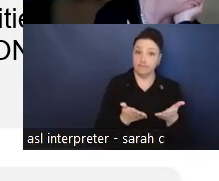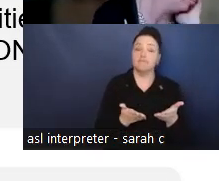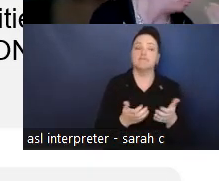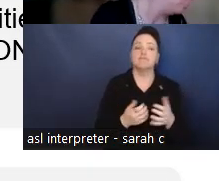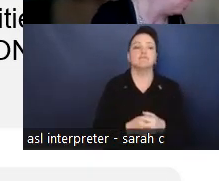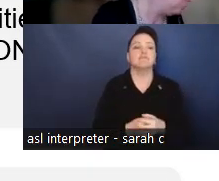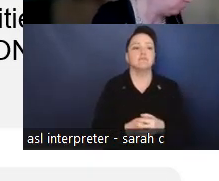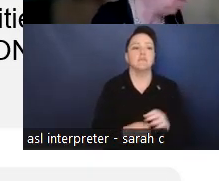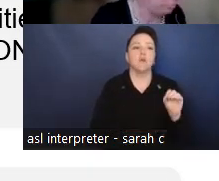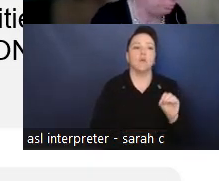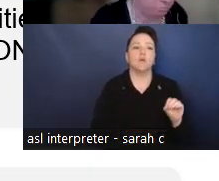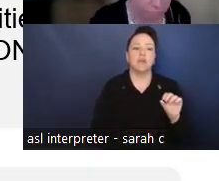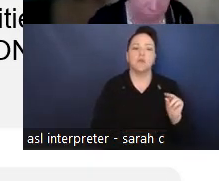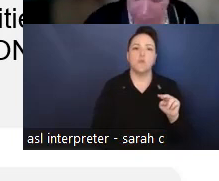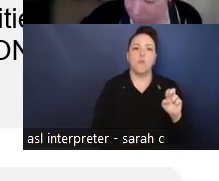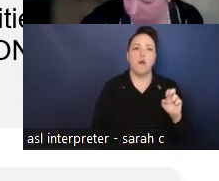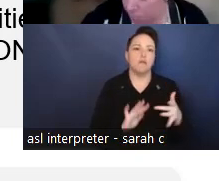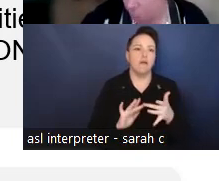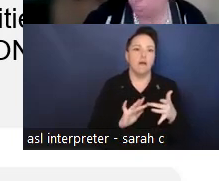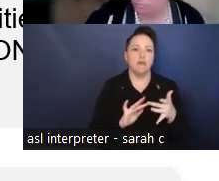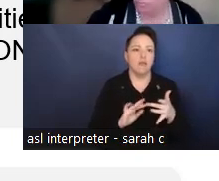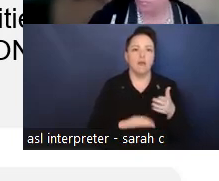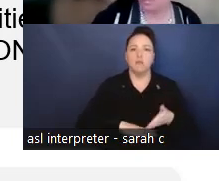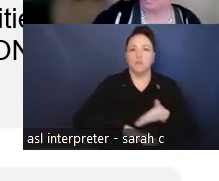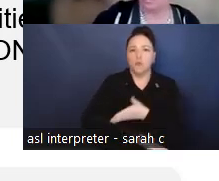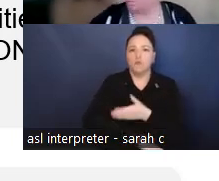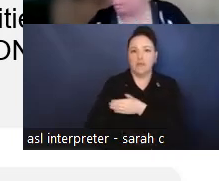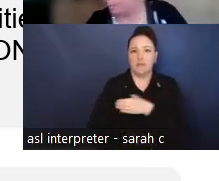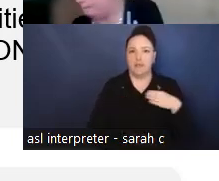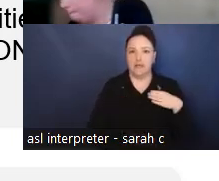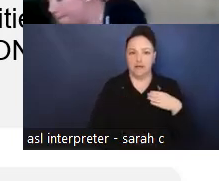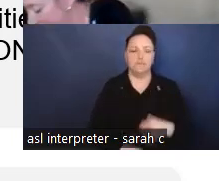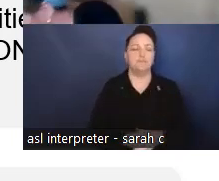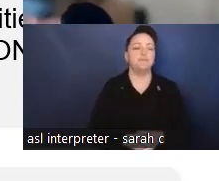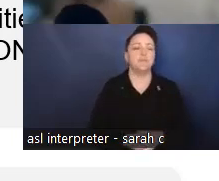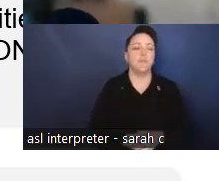improvement committee. We have members whether think are program recipients or